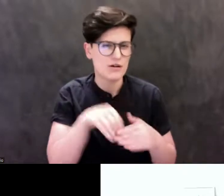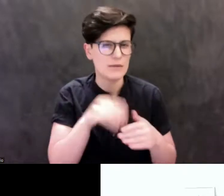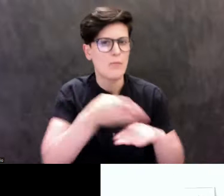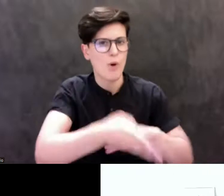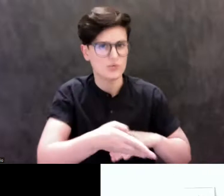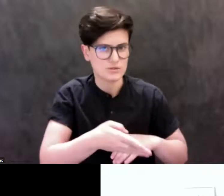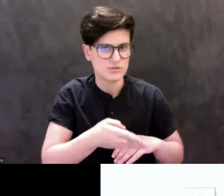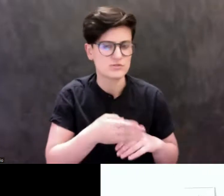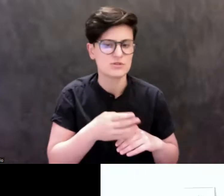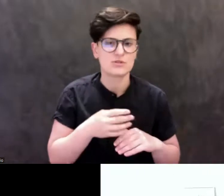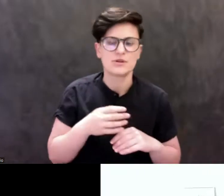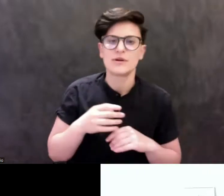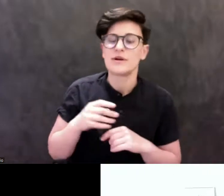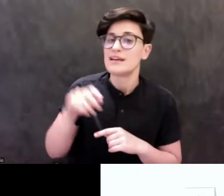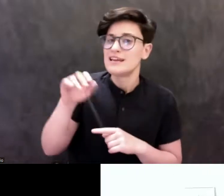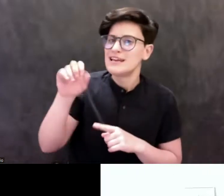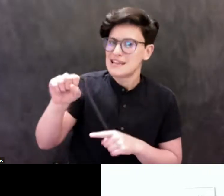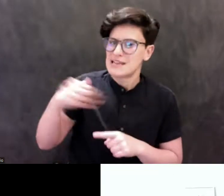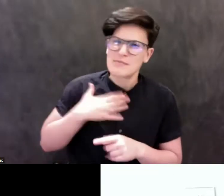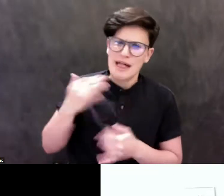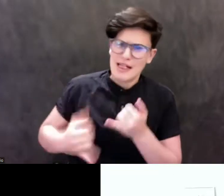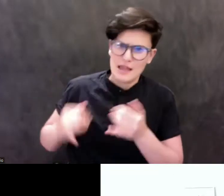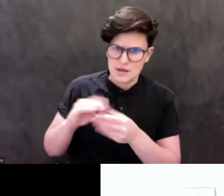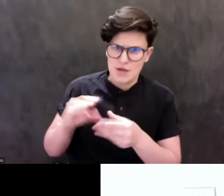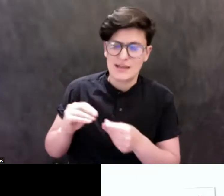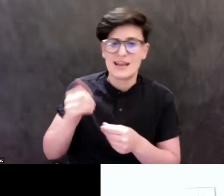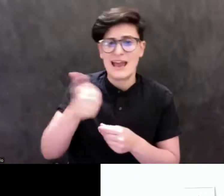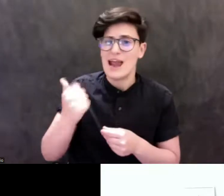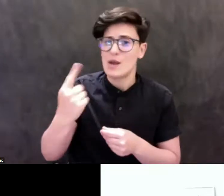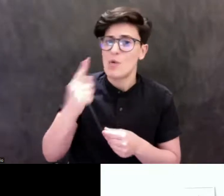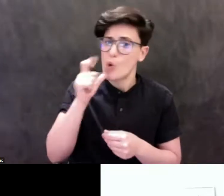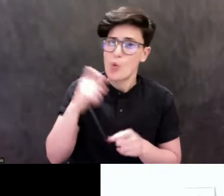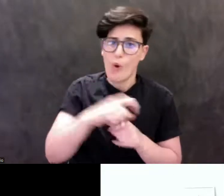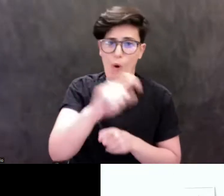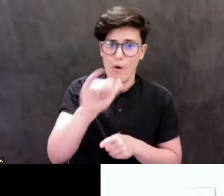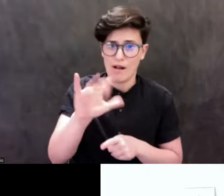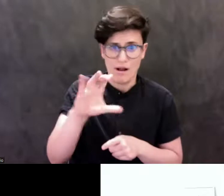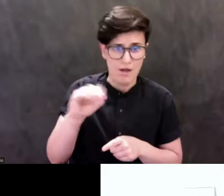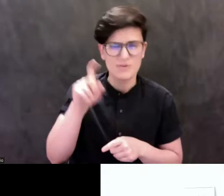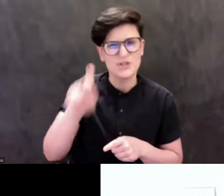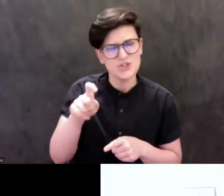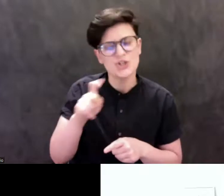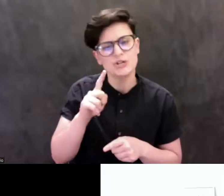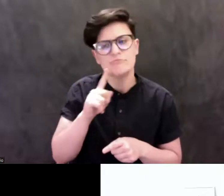the company should really understand what they are saying.